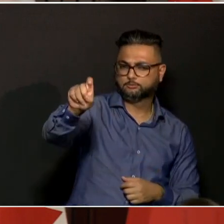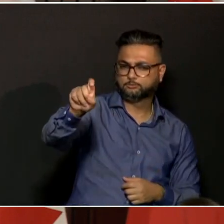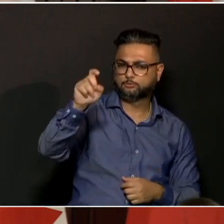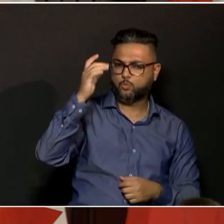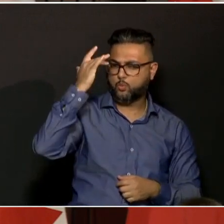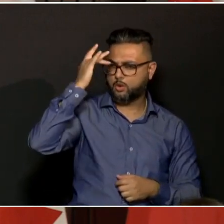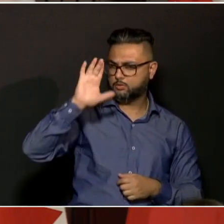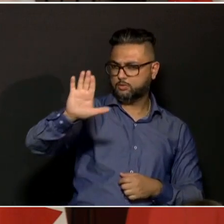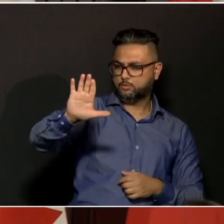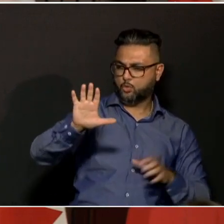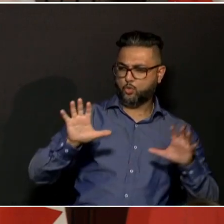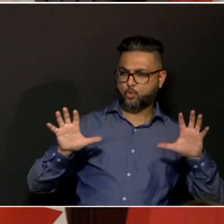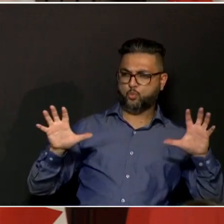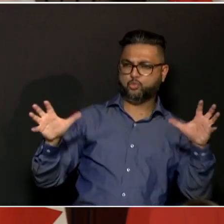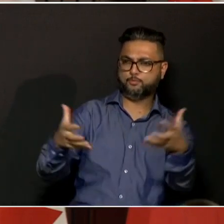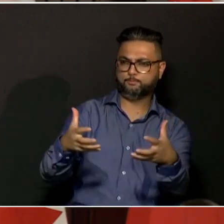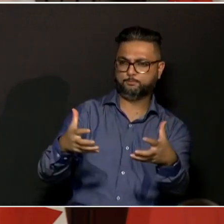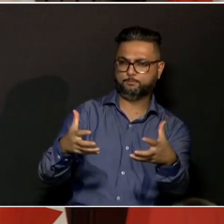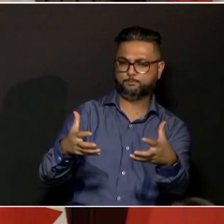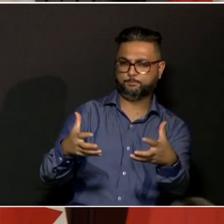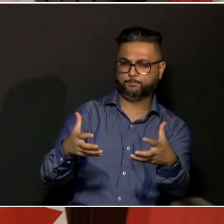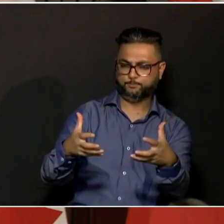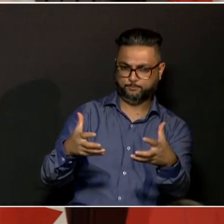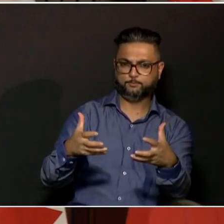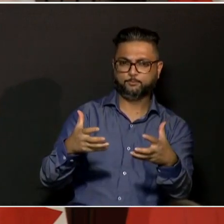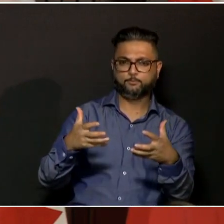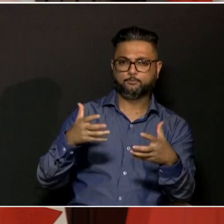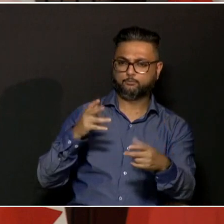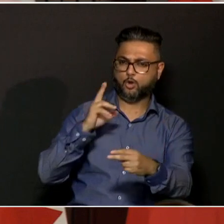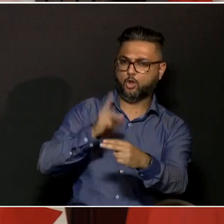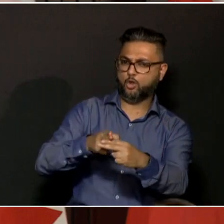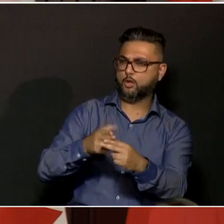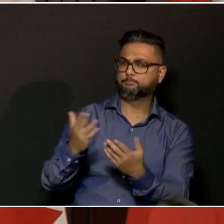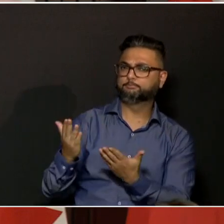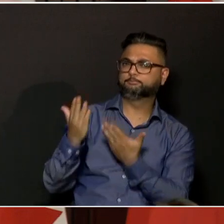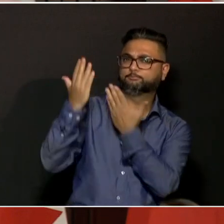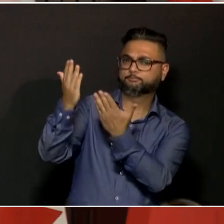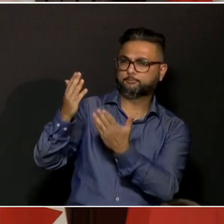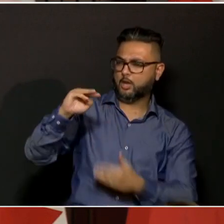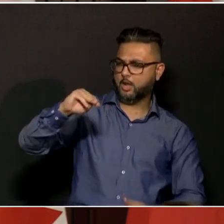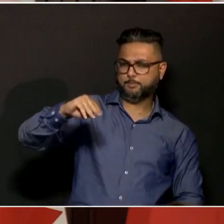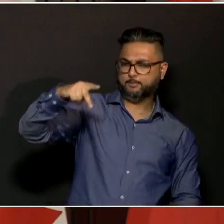Why is your party nominating seeking MVPs for the next election